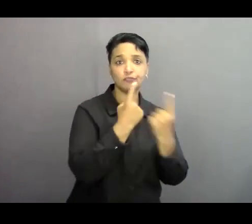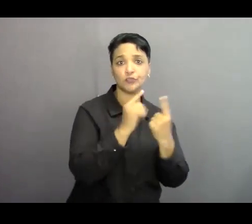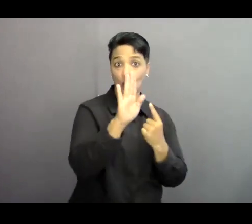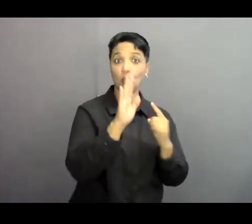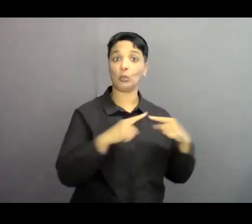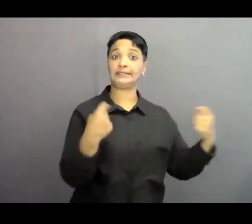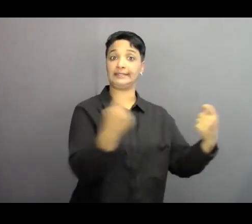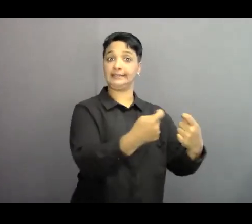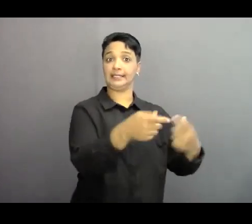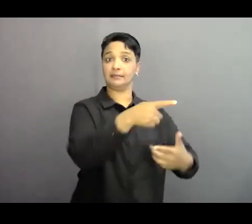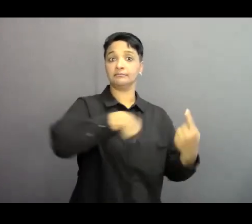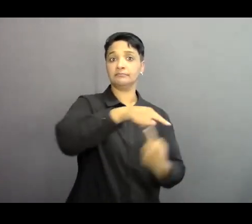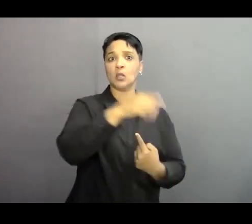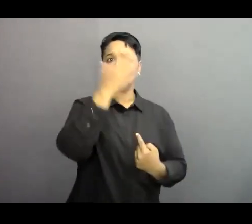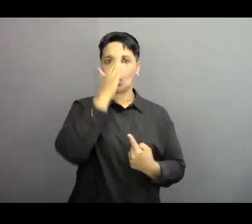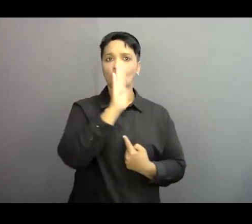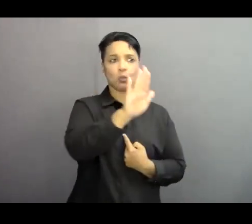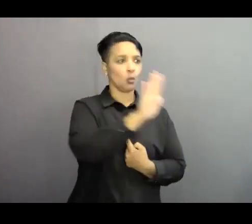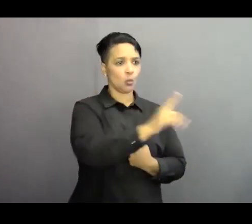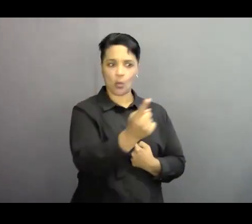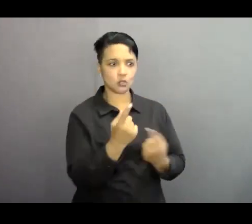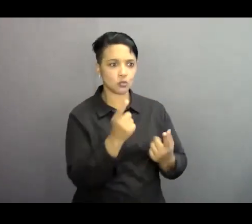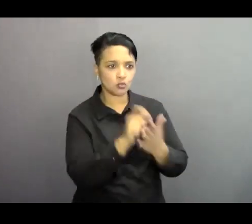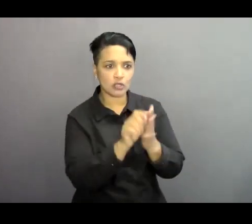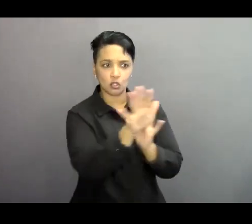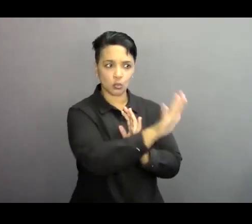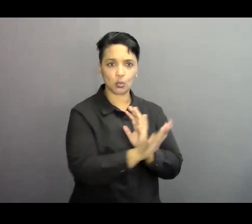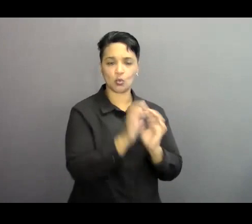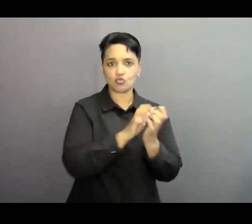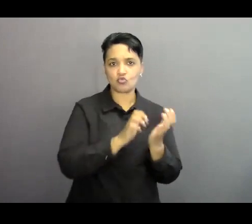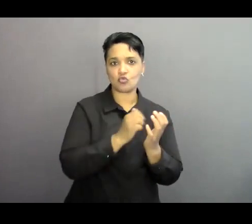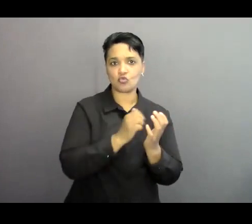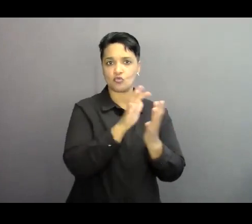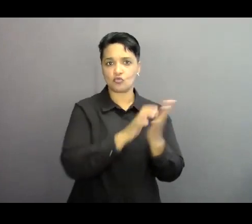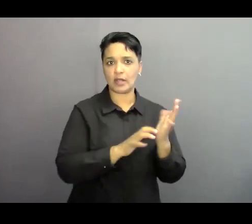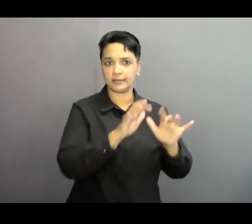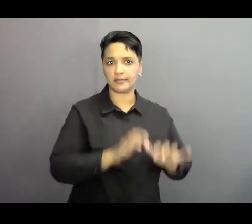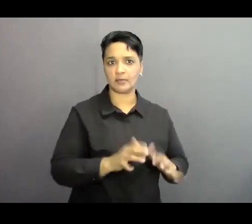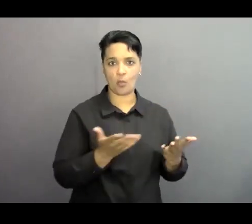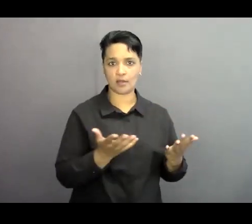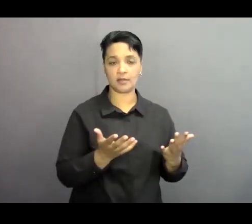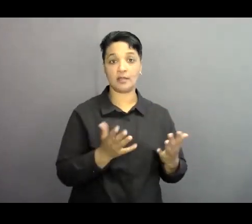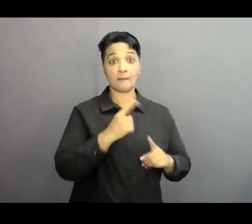who is writing what section of your draft, and if you have ideas for how that language should be